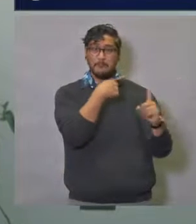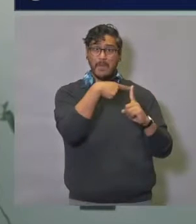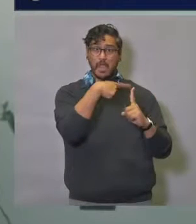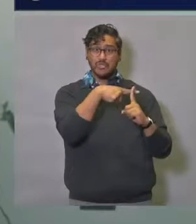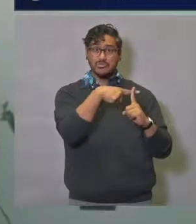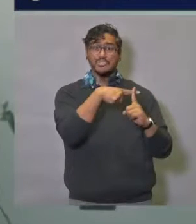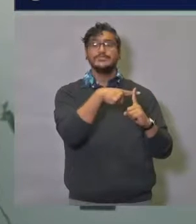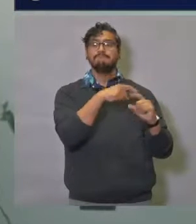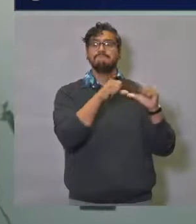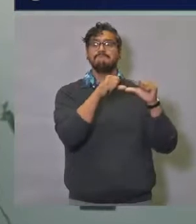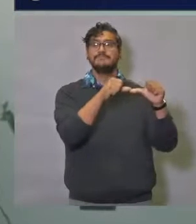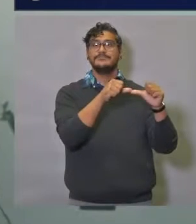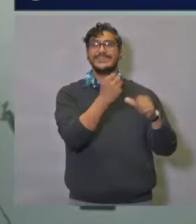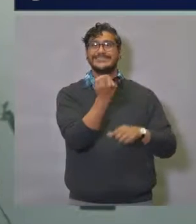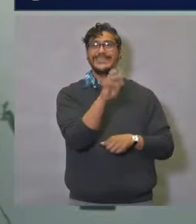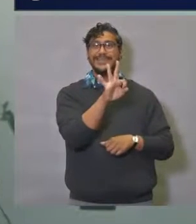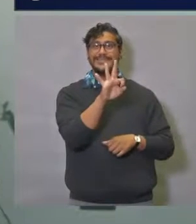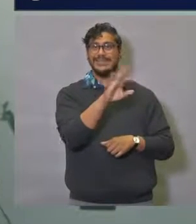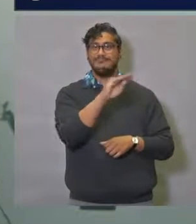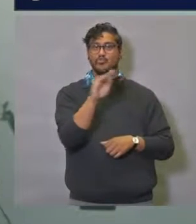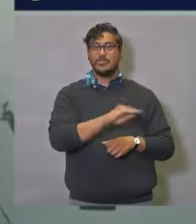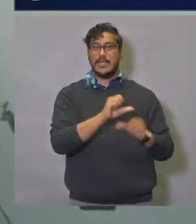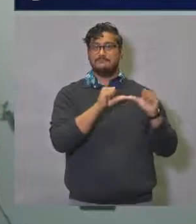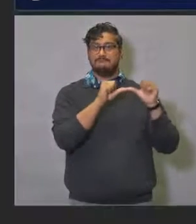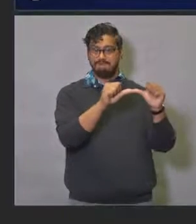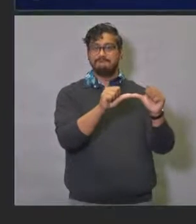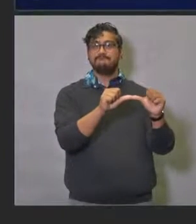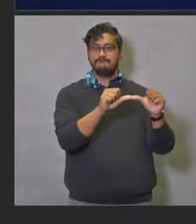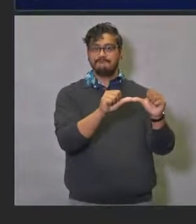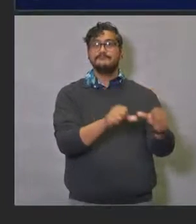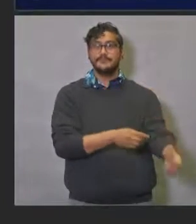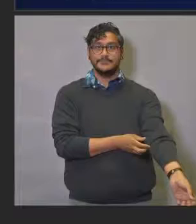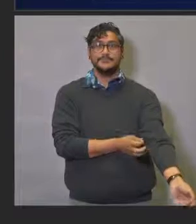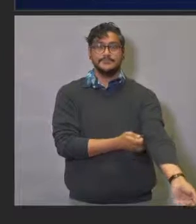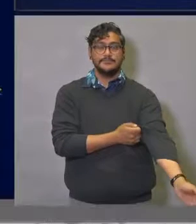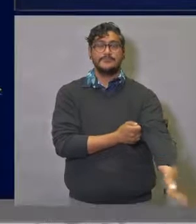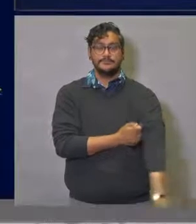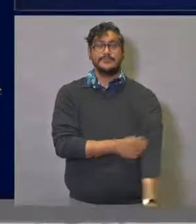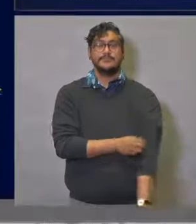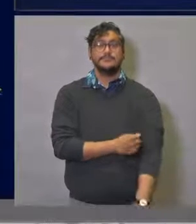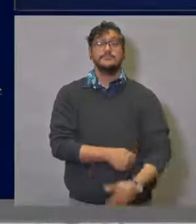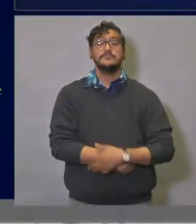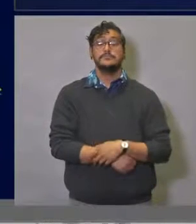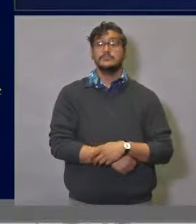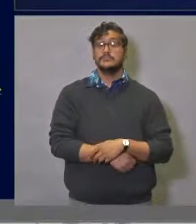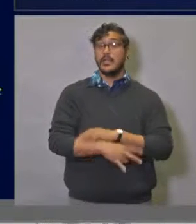THE CUMULATIVE POSITIVITY RATE